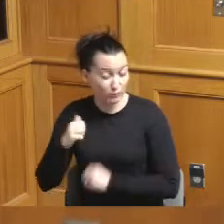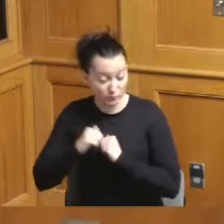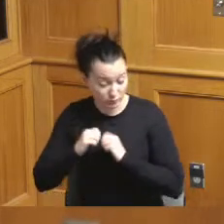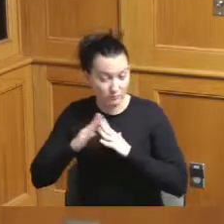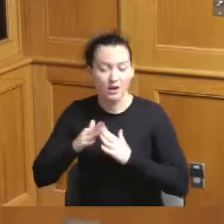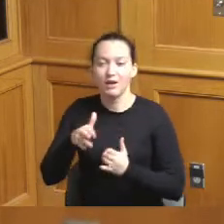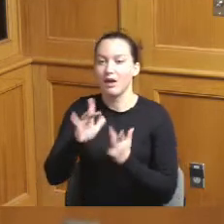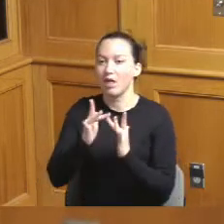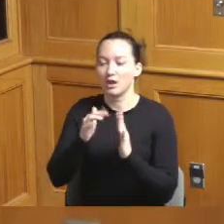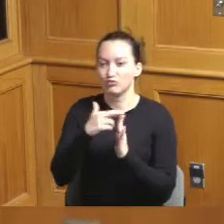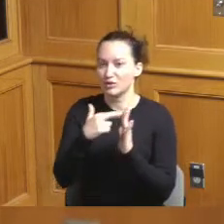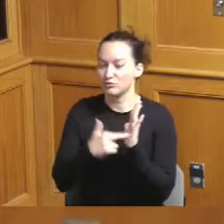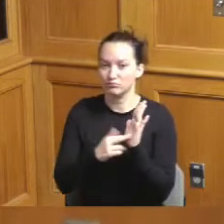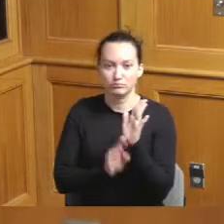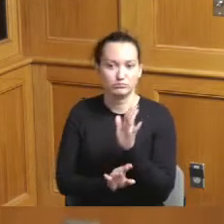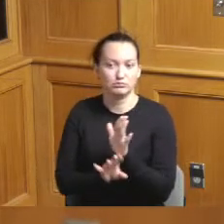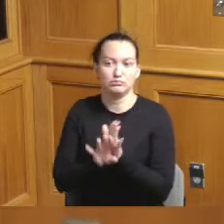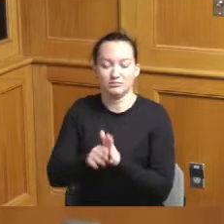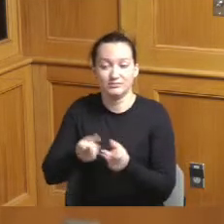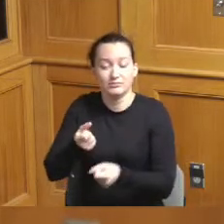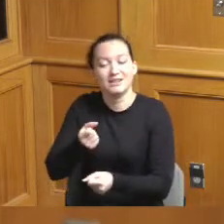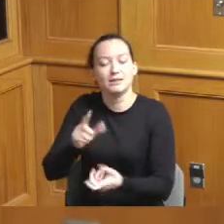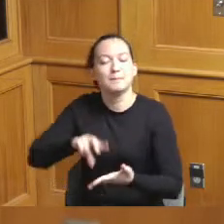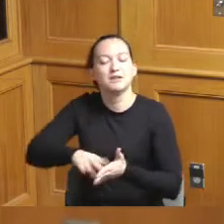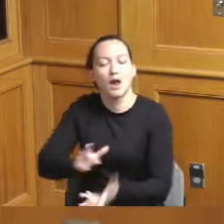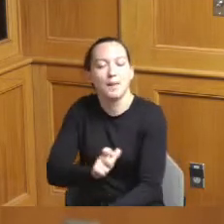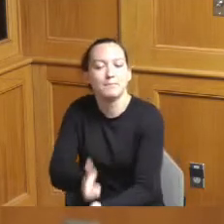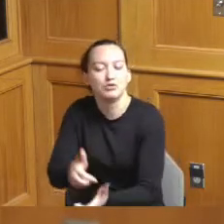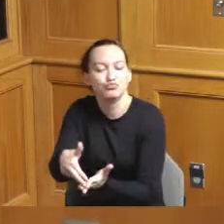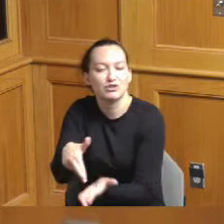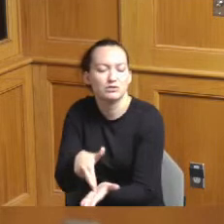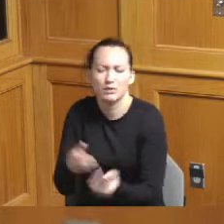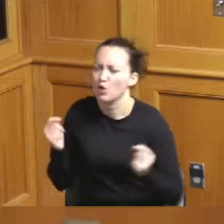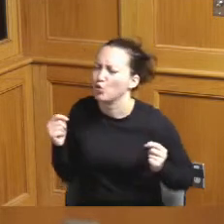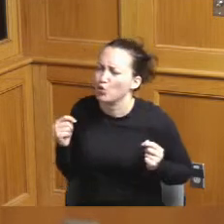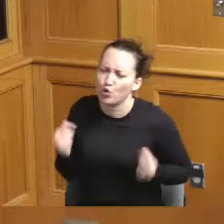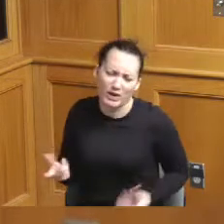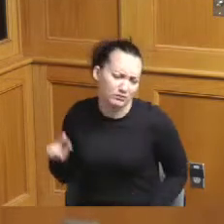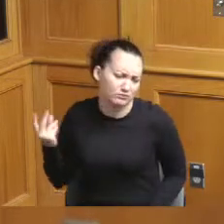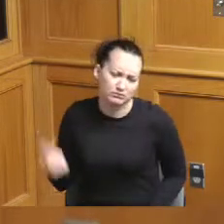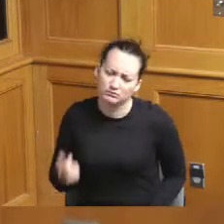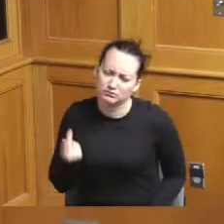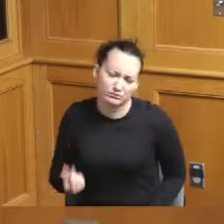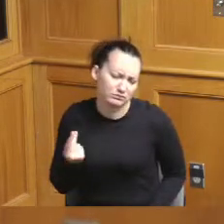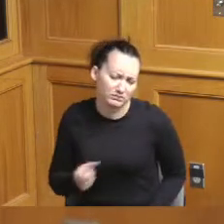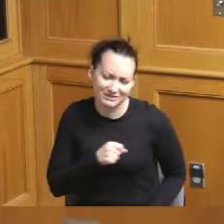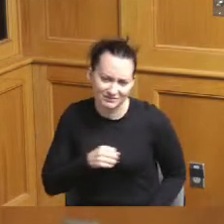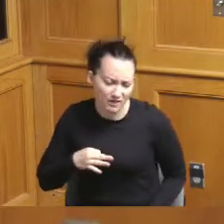registrations or updating of your registration is a much quicker process for our staff than